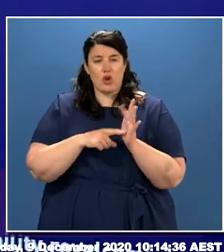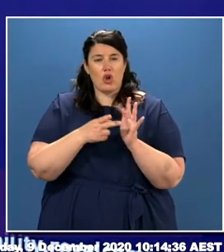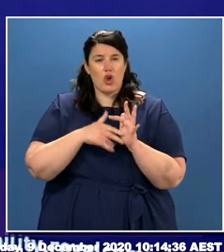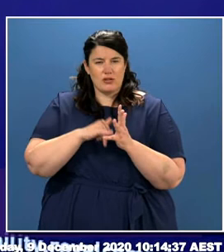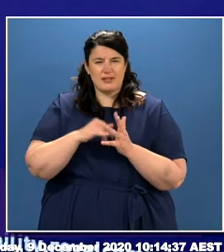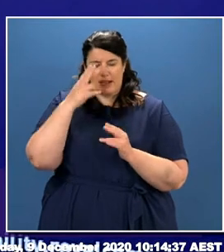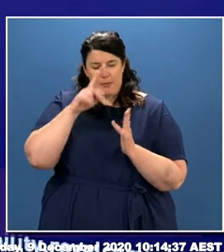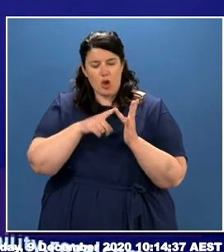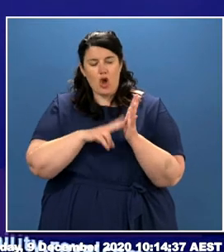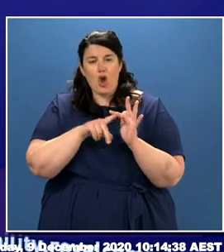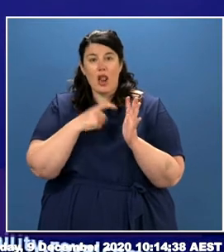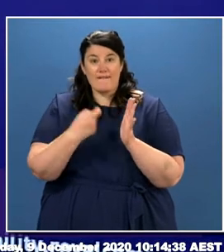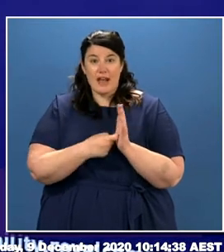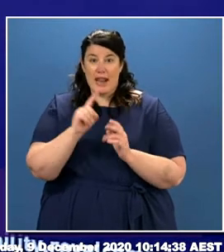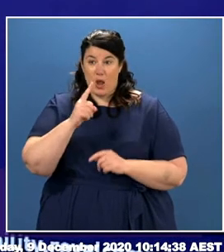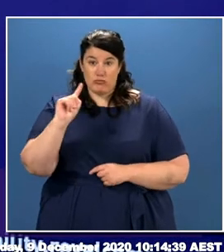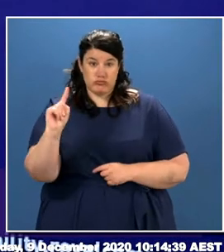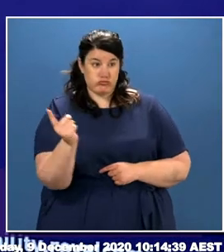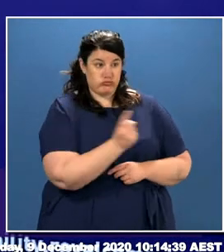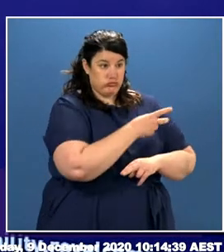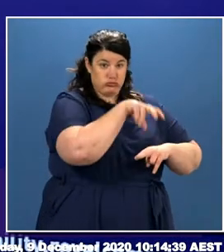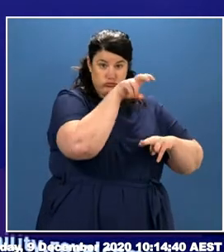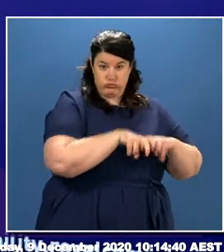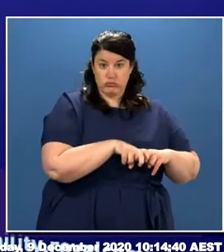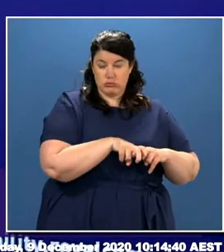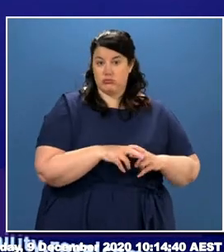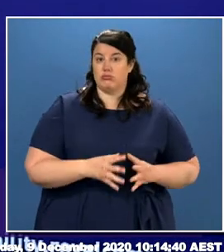Mr Collins will make his way now into the Commission room. Thank you.